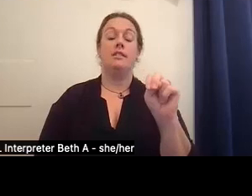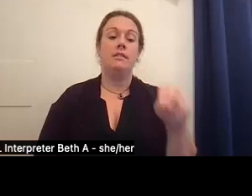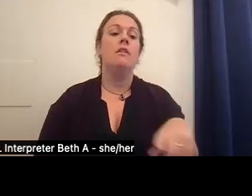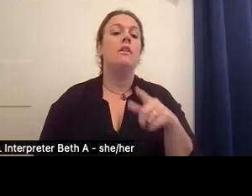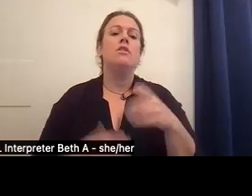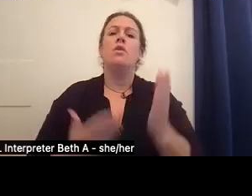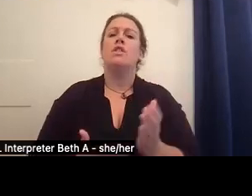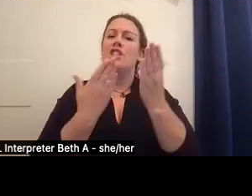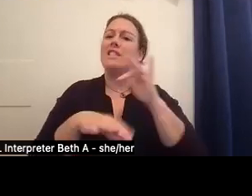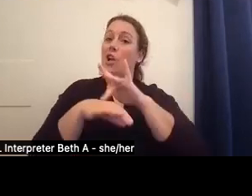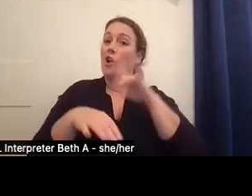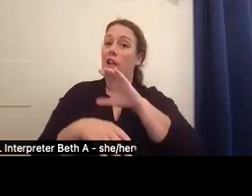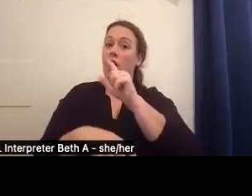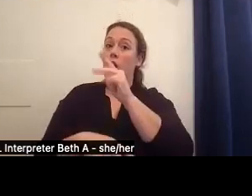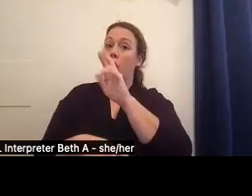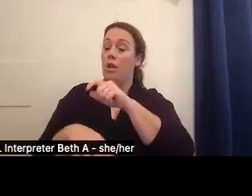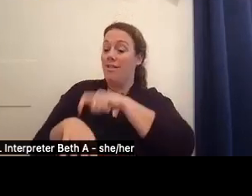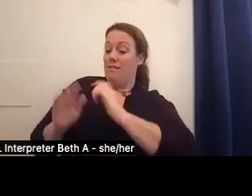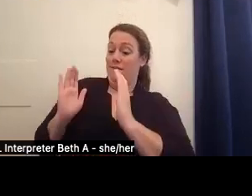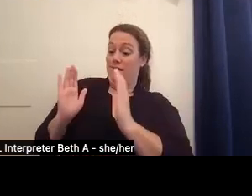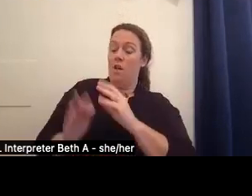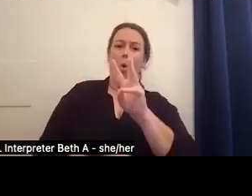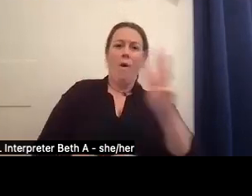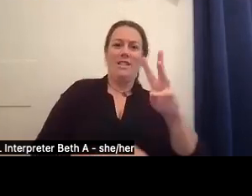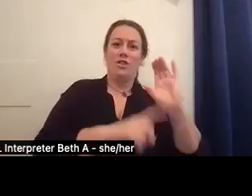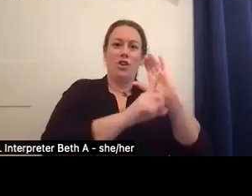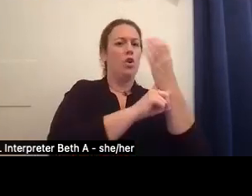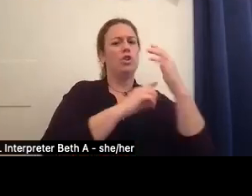of early colonial period that Western culture was the pinnacle of all civilization that they